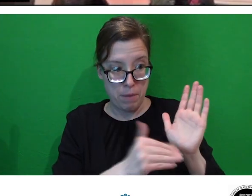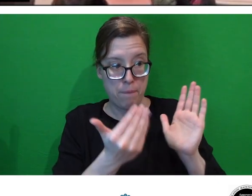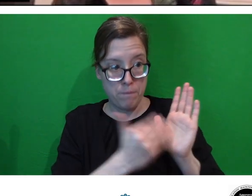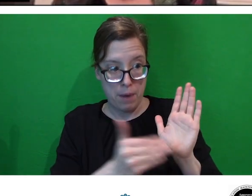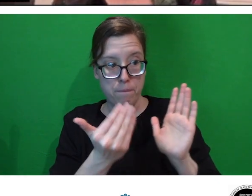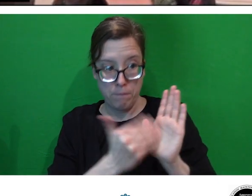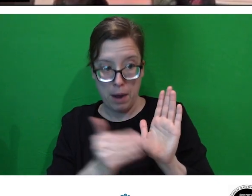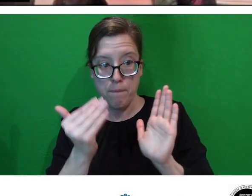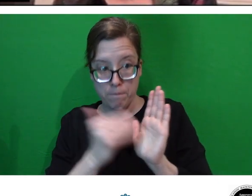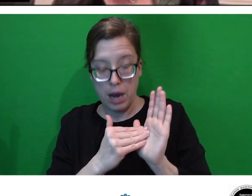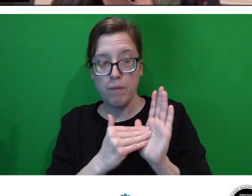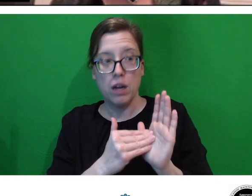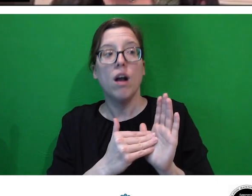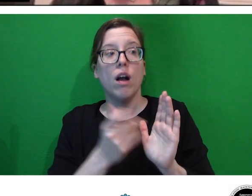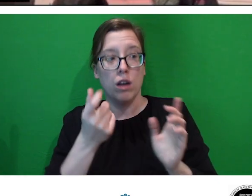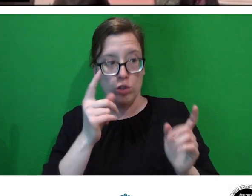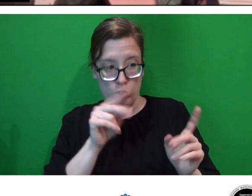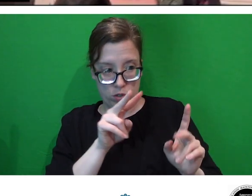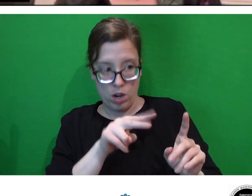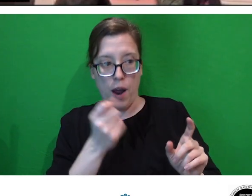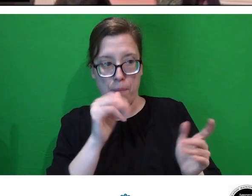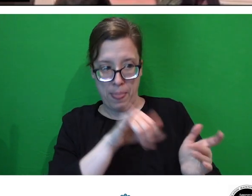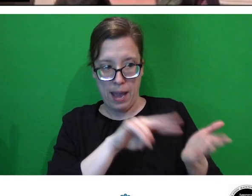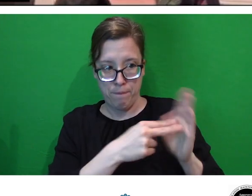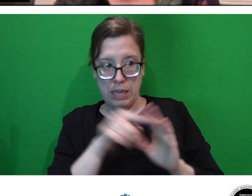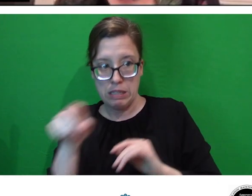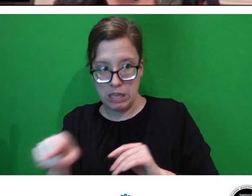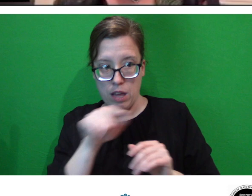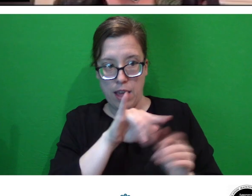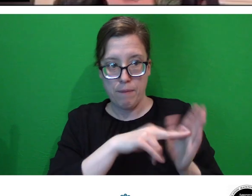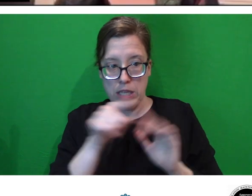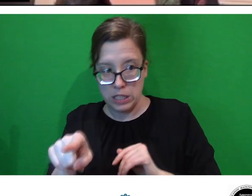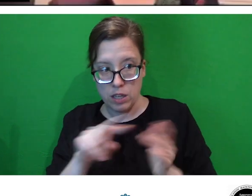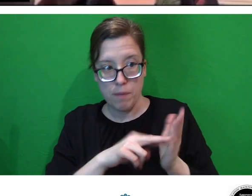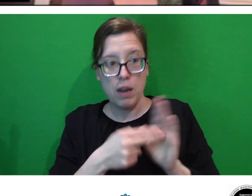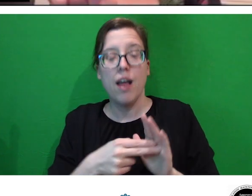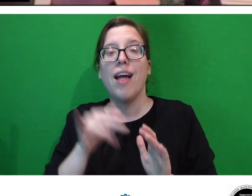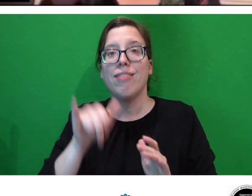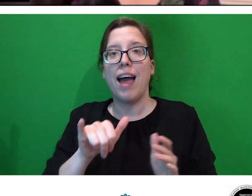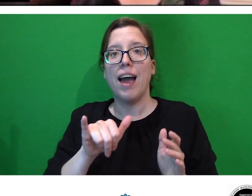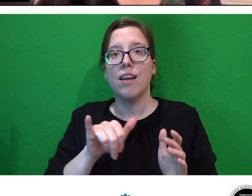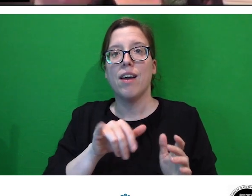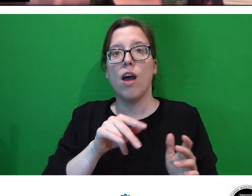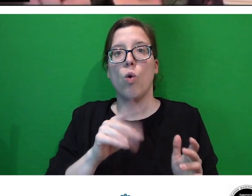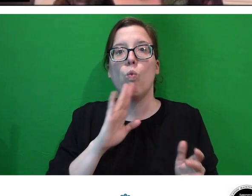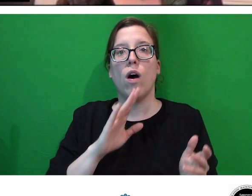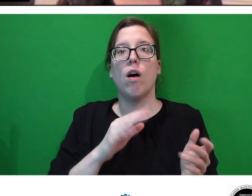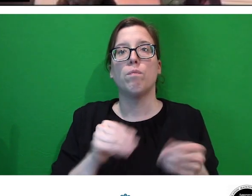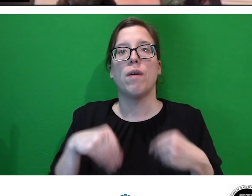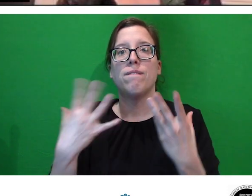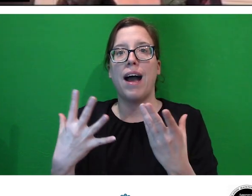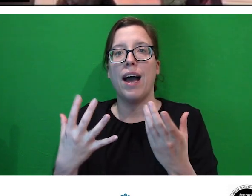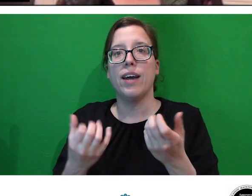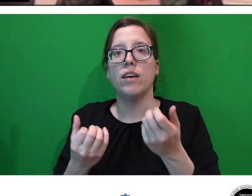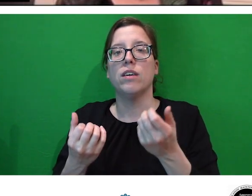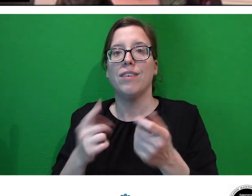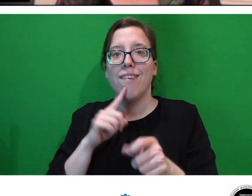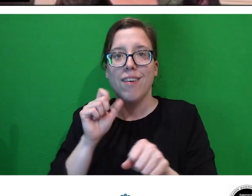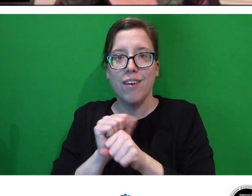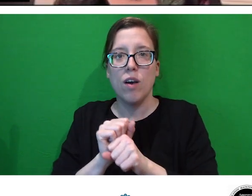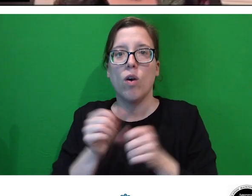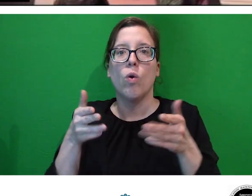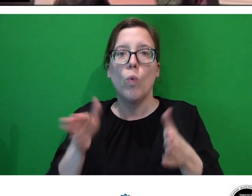Repeated interpretation of a behavior over time consistently, repetitively will shape that